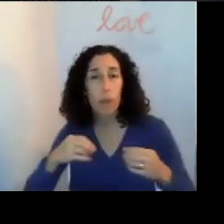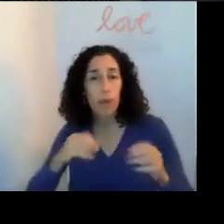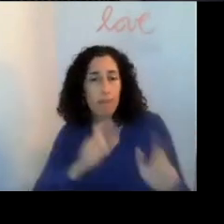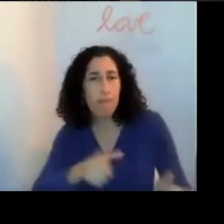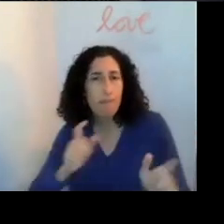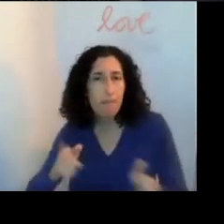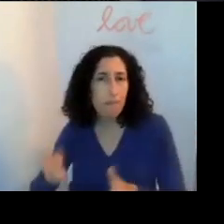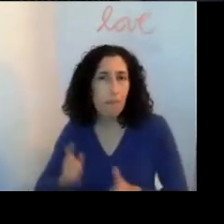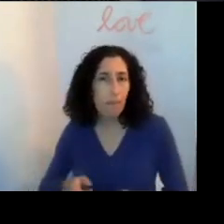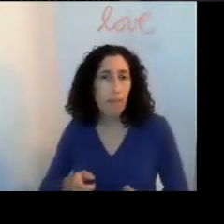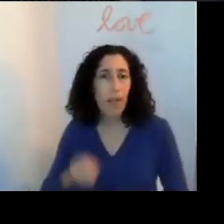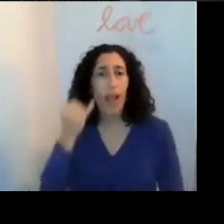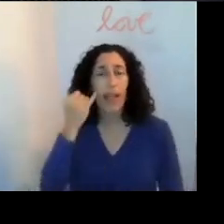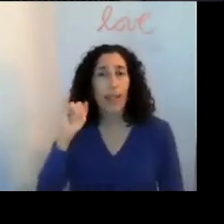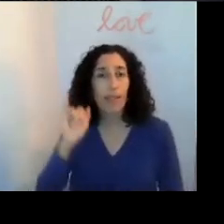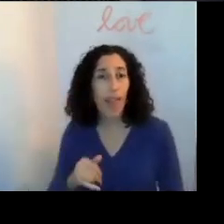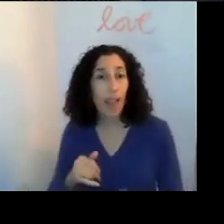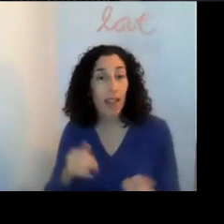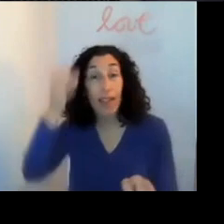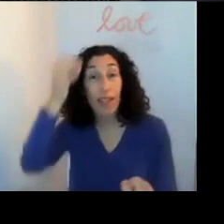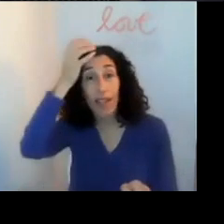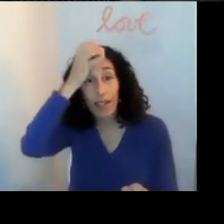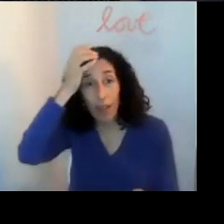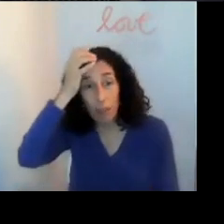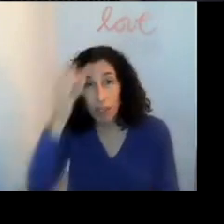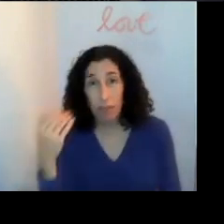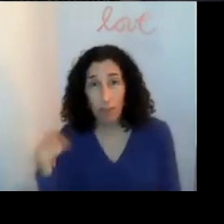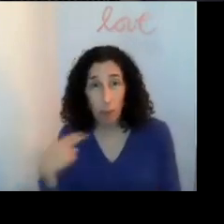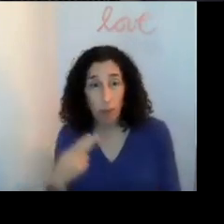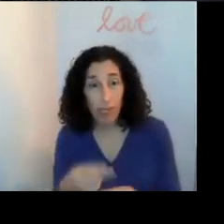The second glyph looked like the globe of a dandelion.